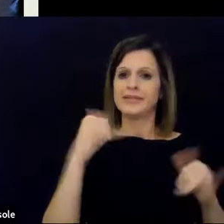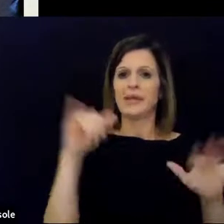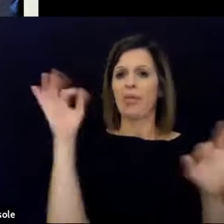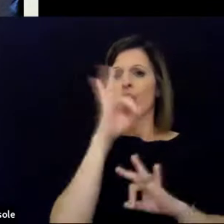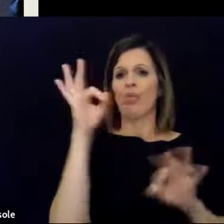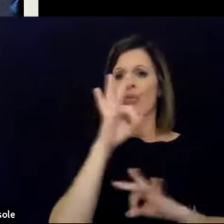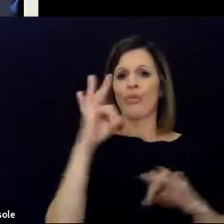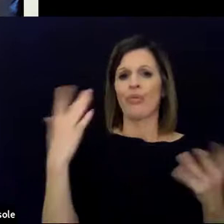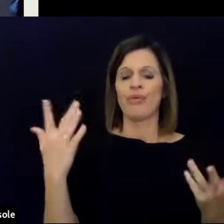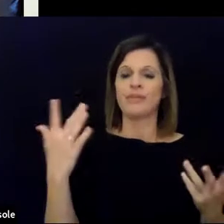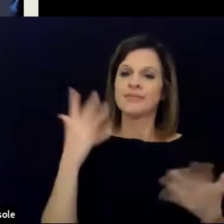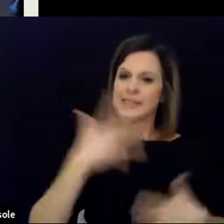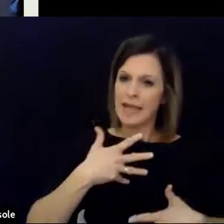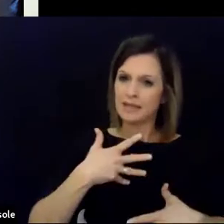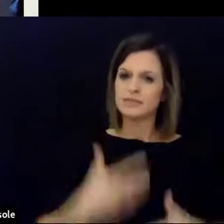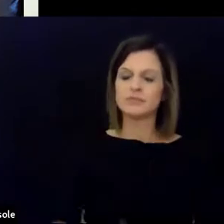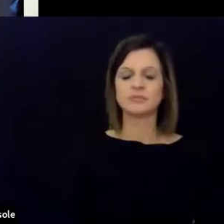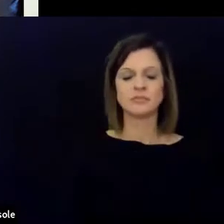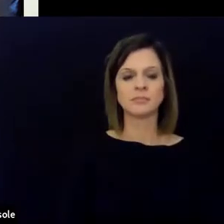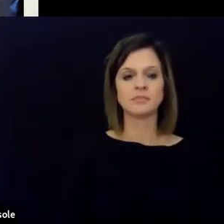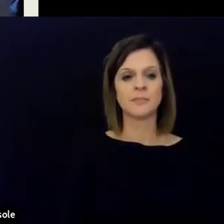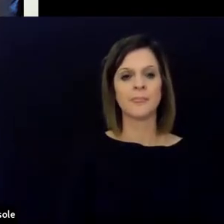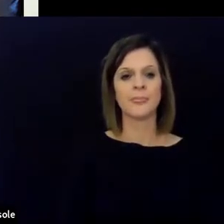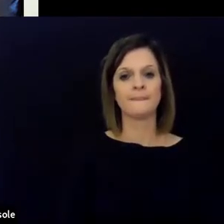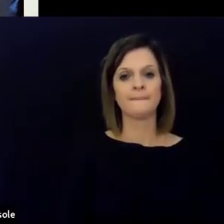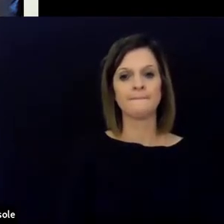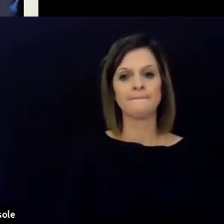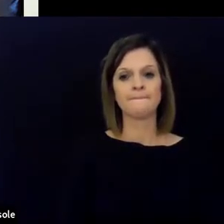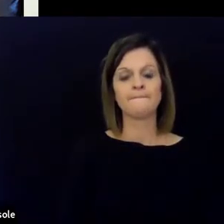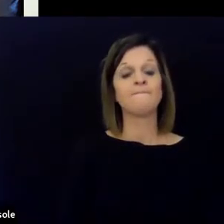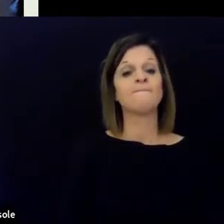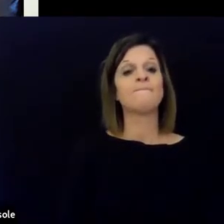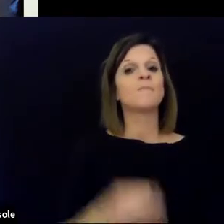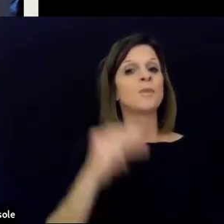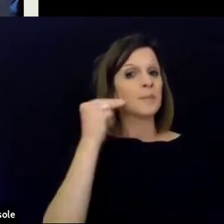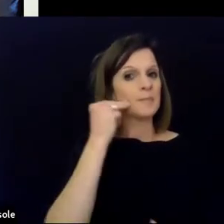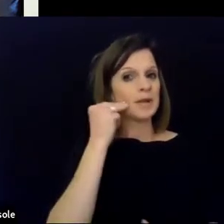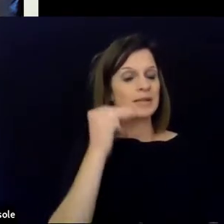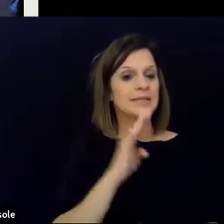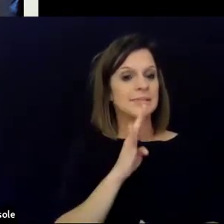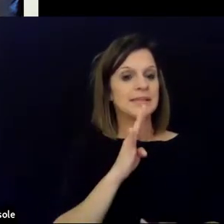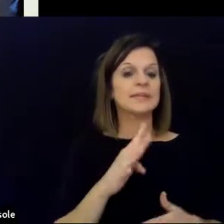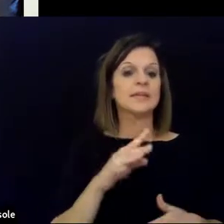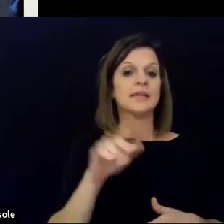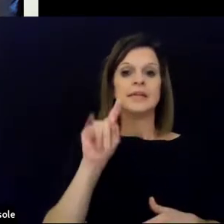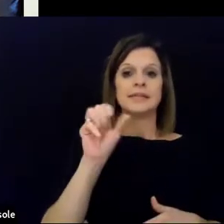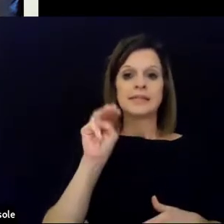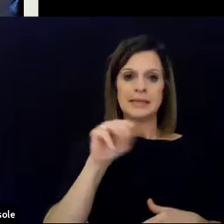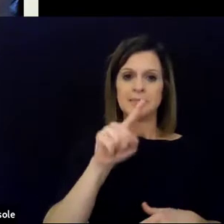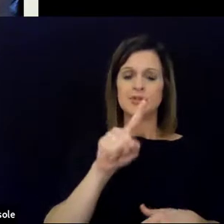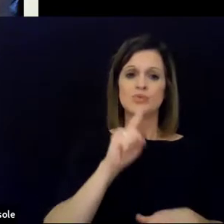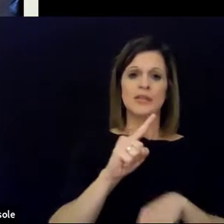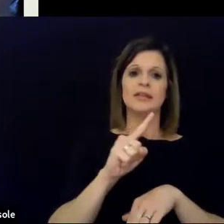And that's just so sad. - [Donna] Yeah. [Marilyn] So, this is Marilyn speaking. Tim, you really hit on some very important key points,